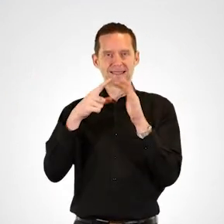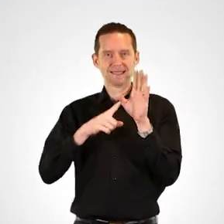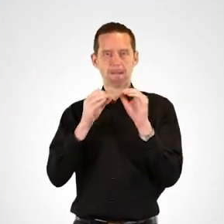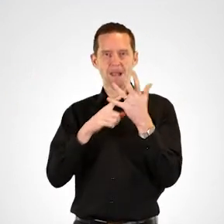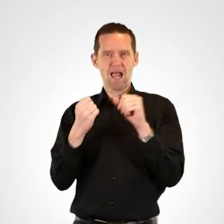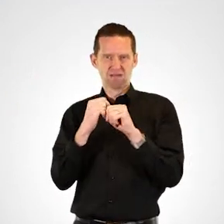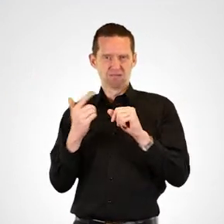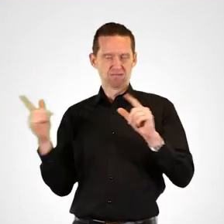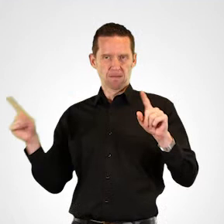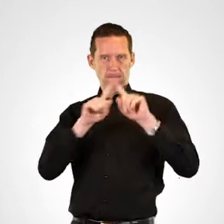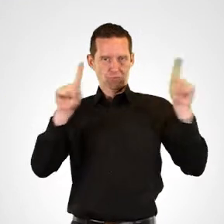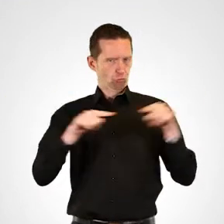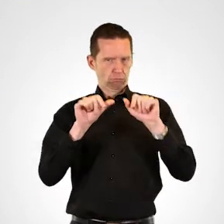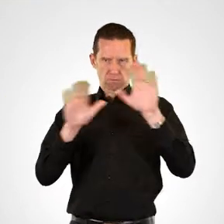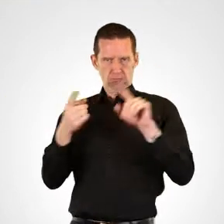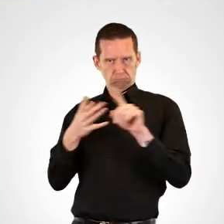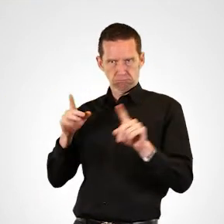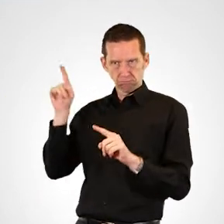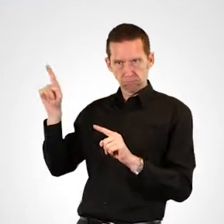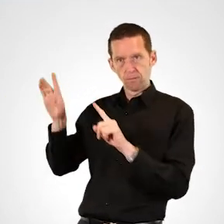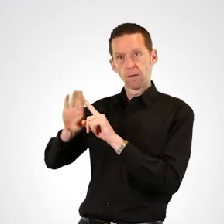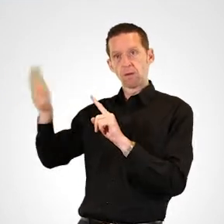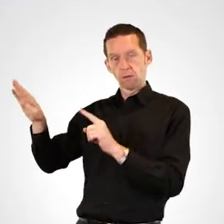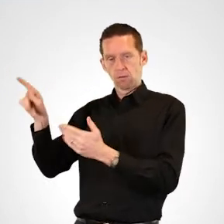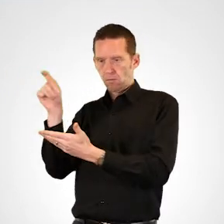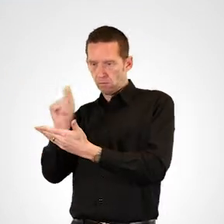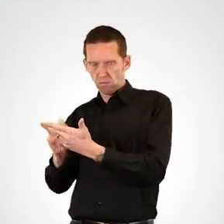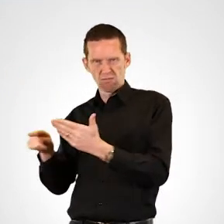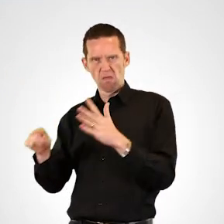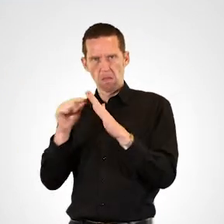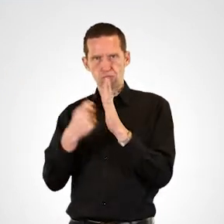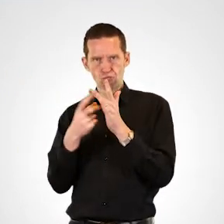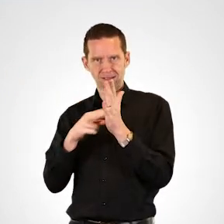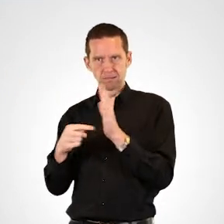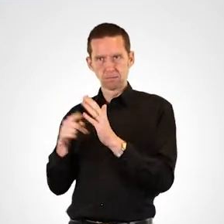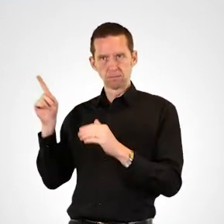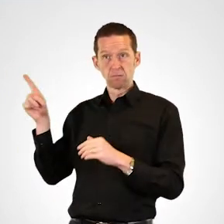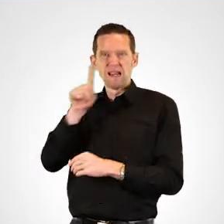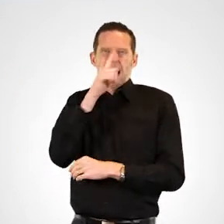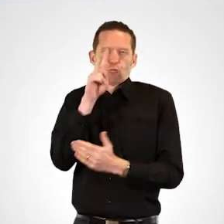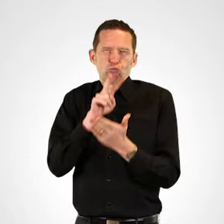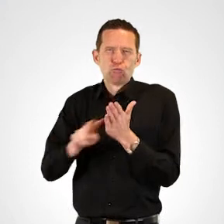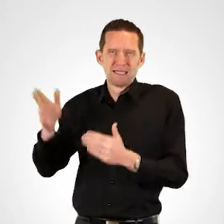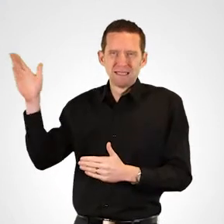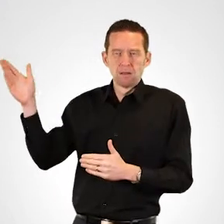and that's clearly the picture, and on the other side is the print. It's not distinct. You can't read it.